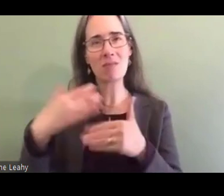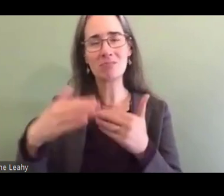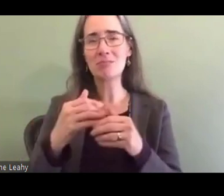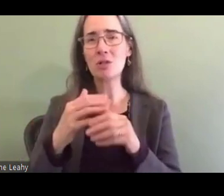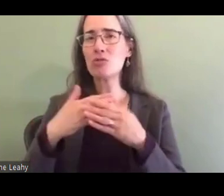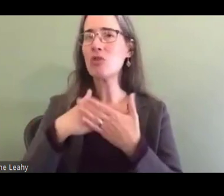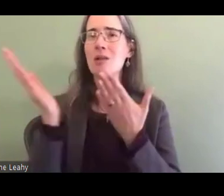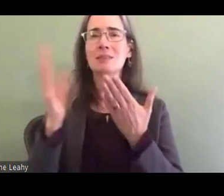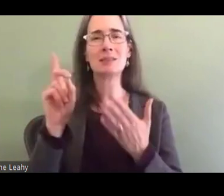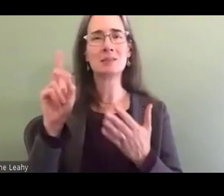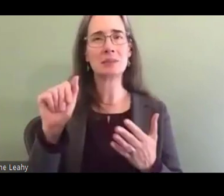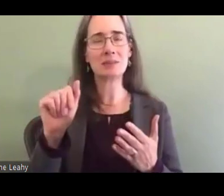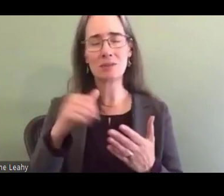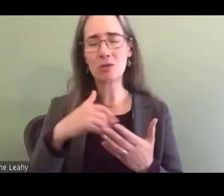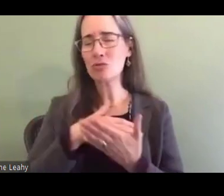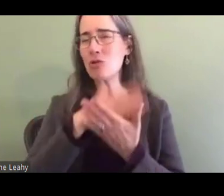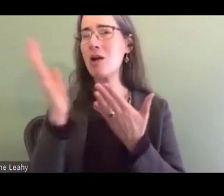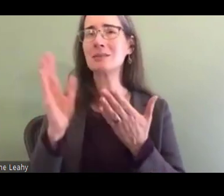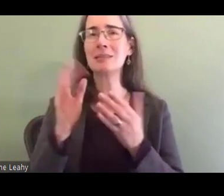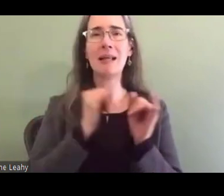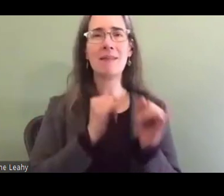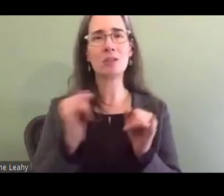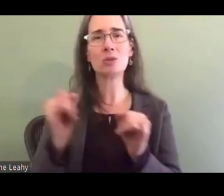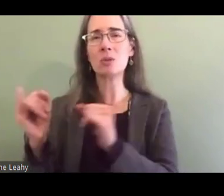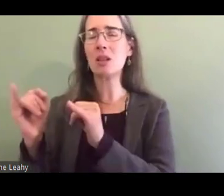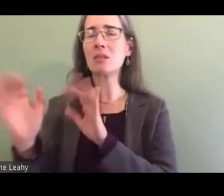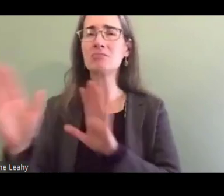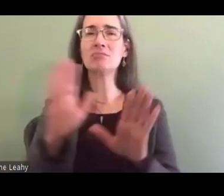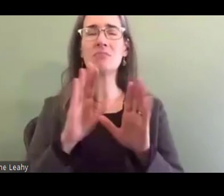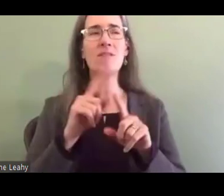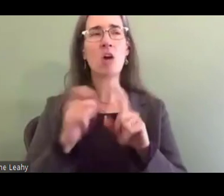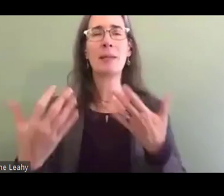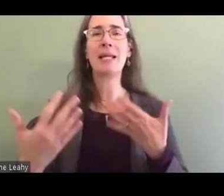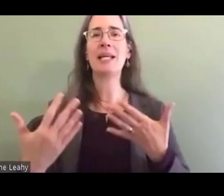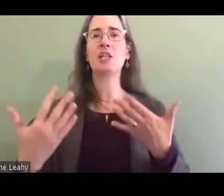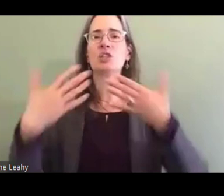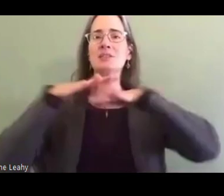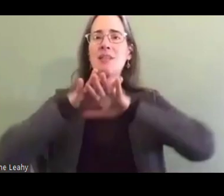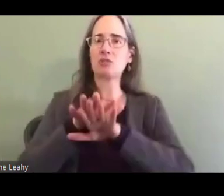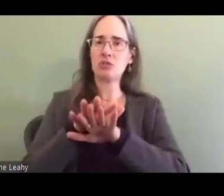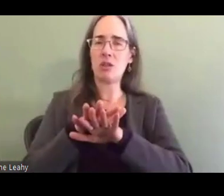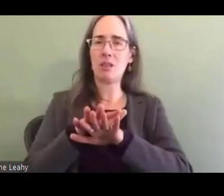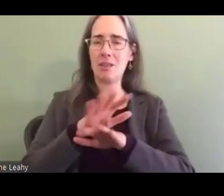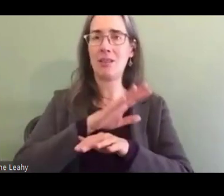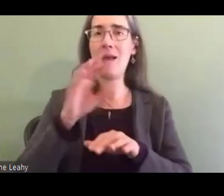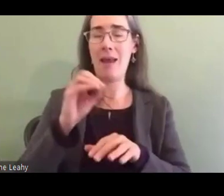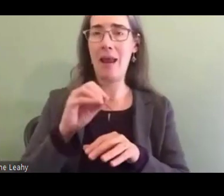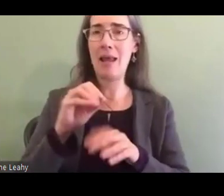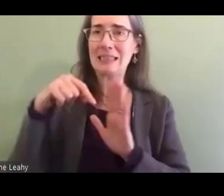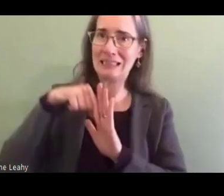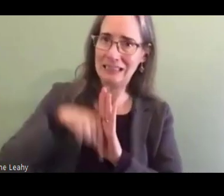from an intersectional and deep perspective and I want to thank you very much today,